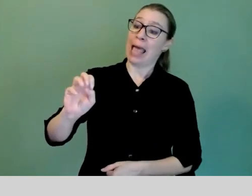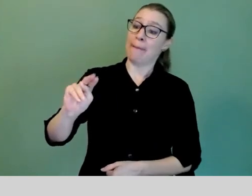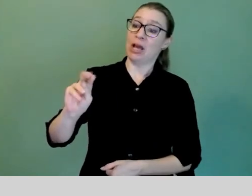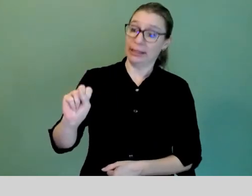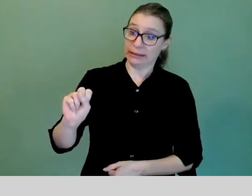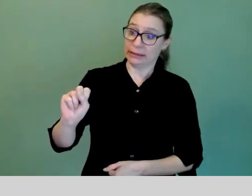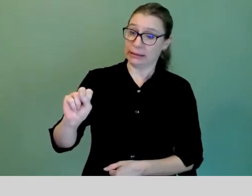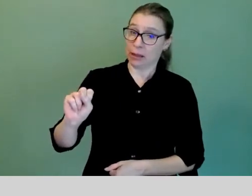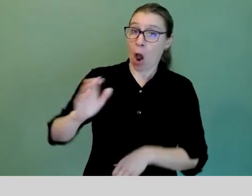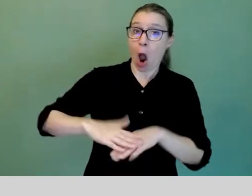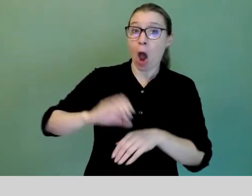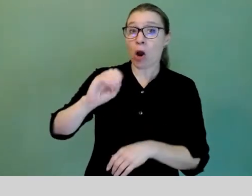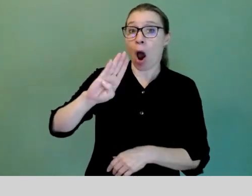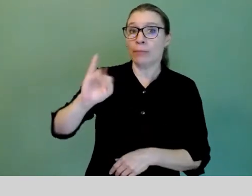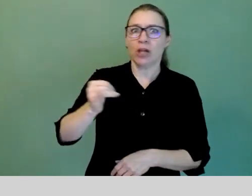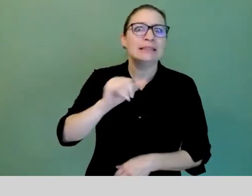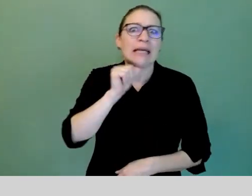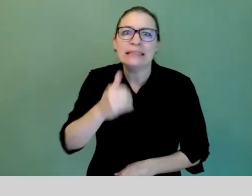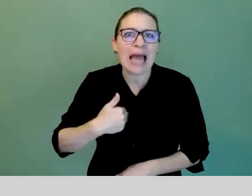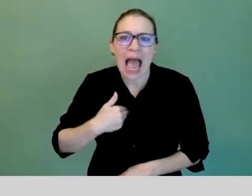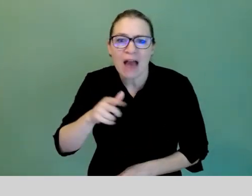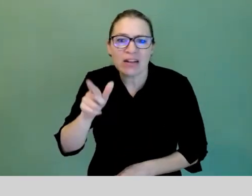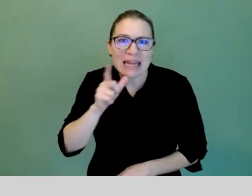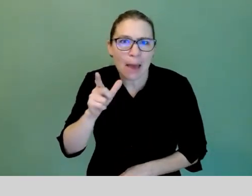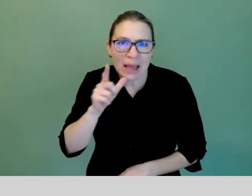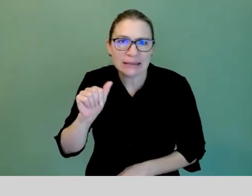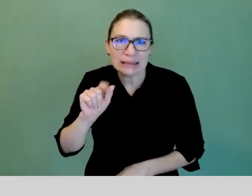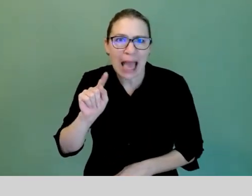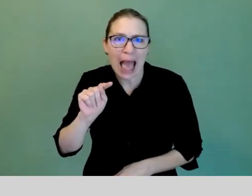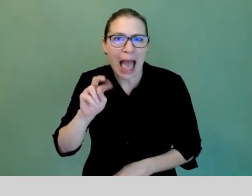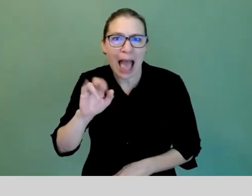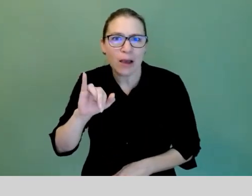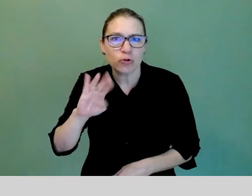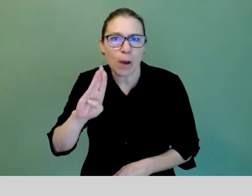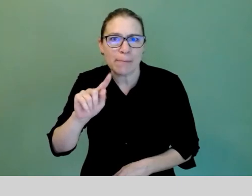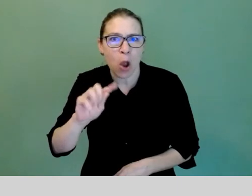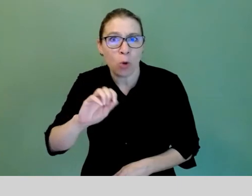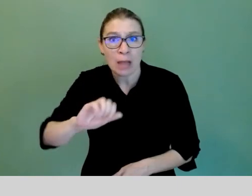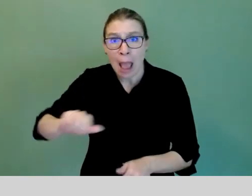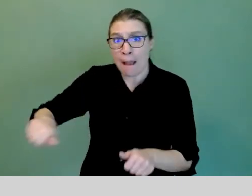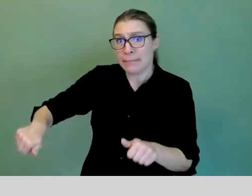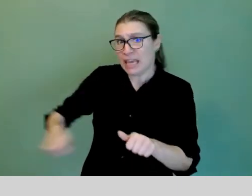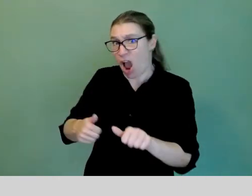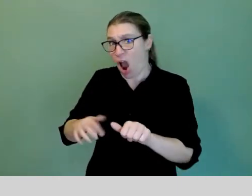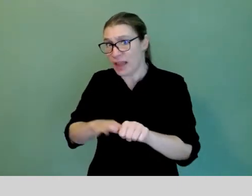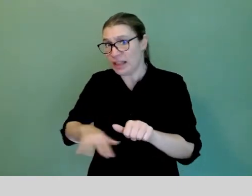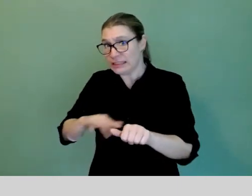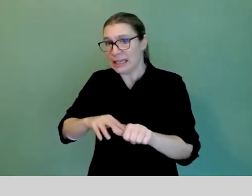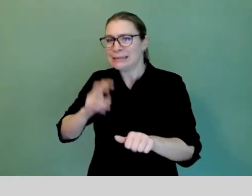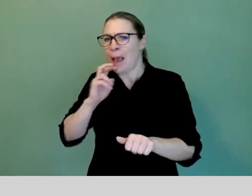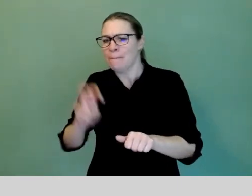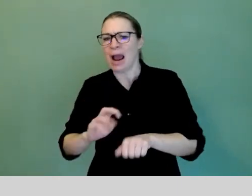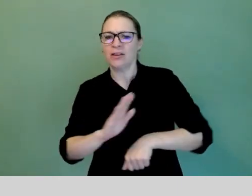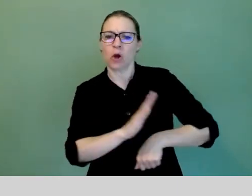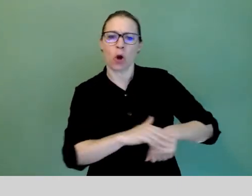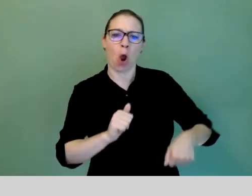that doesn't have a lemons attribute, behind the scenes, Python calls the getattr dunder method